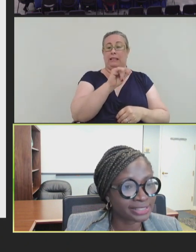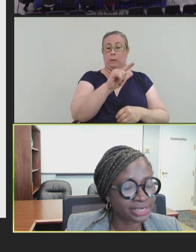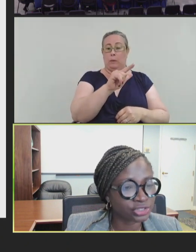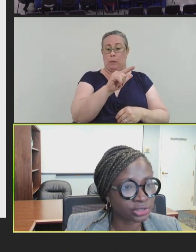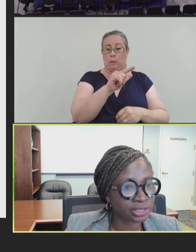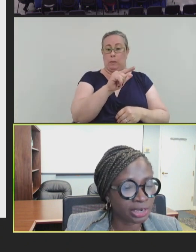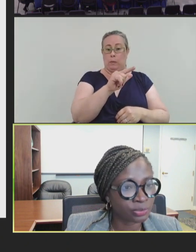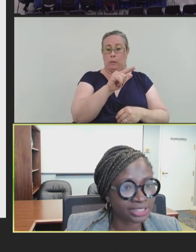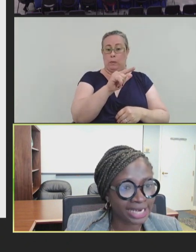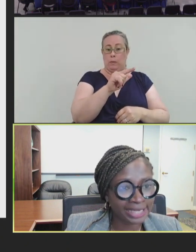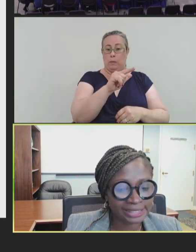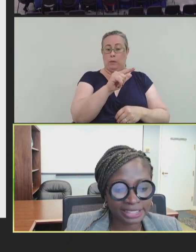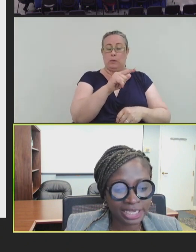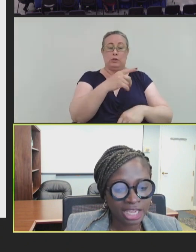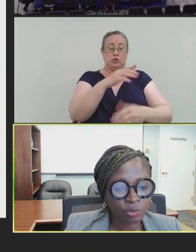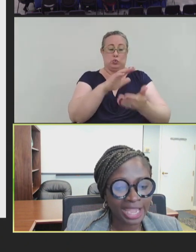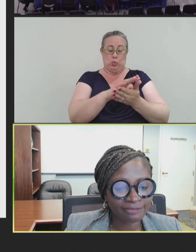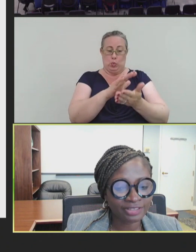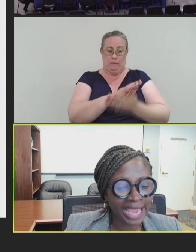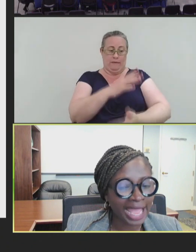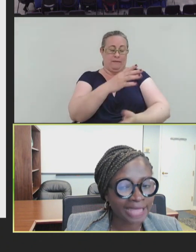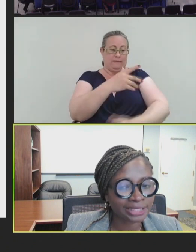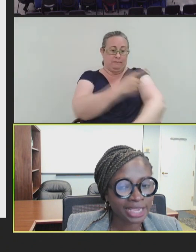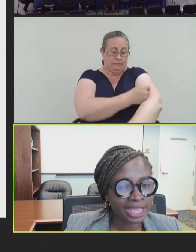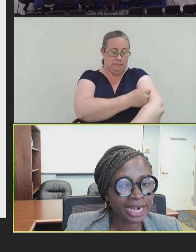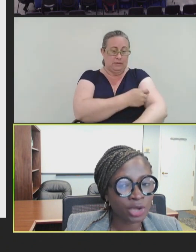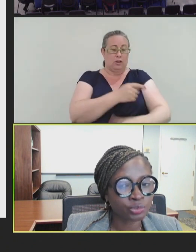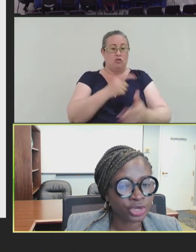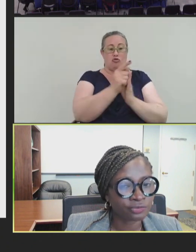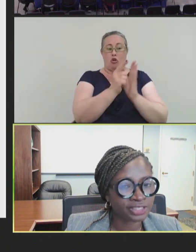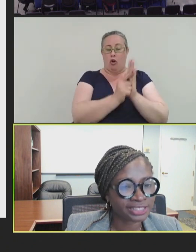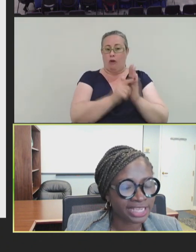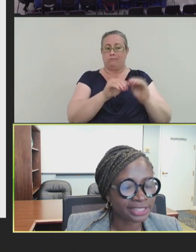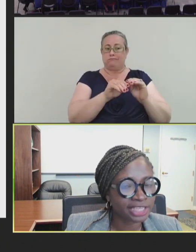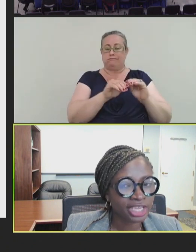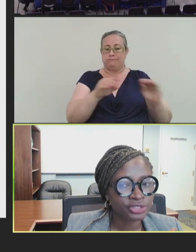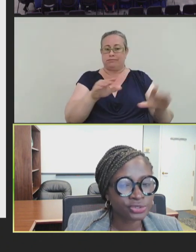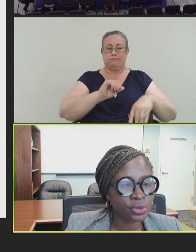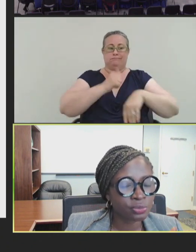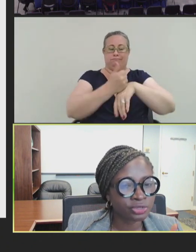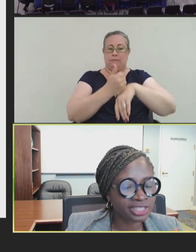vaccination was enacted. We haven't had an outbreak of this size. So,